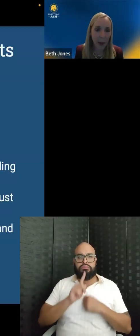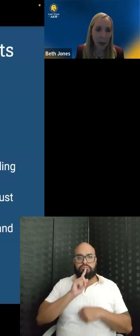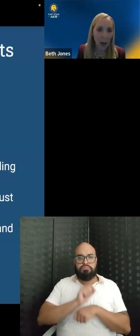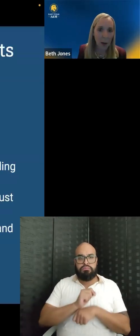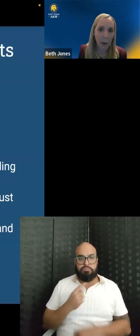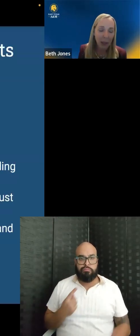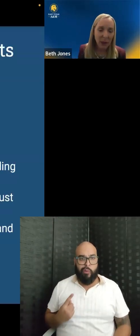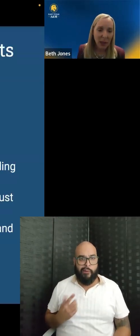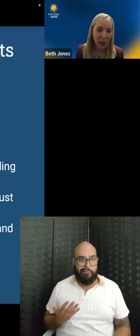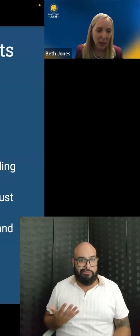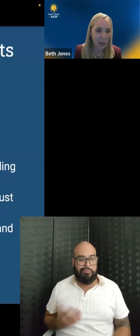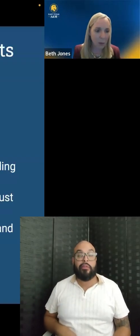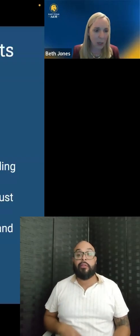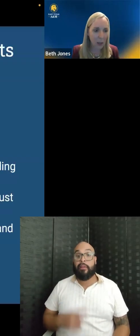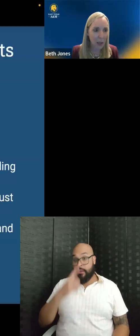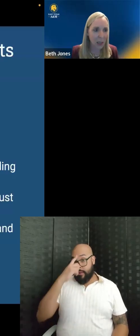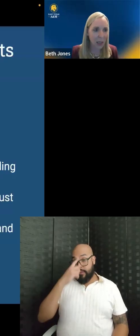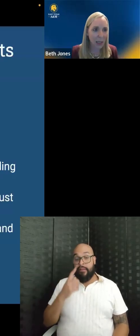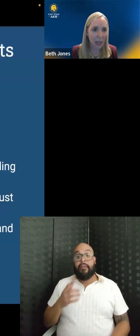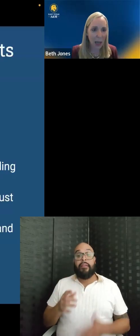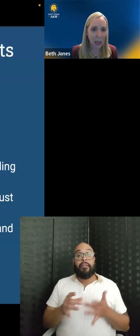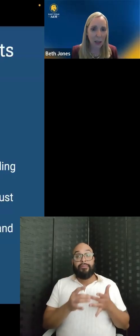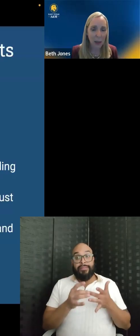But I believe that takes us to the next slide.